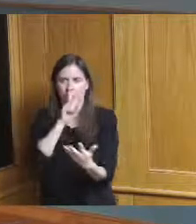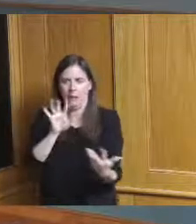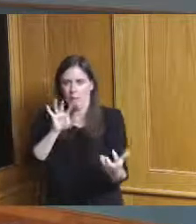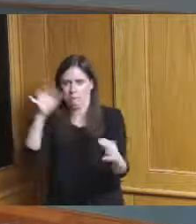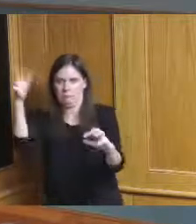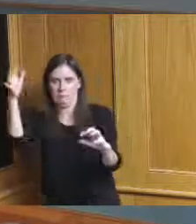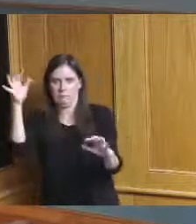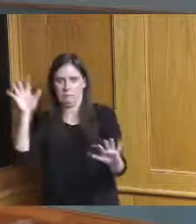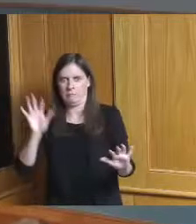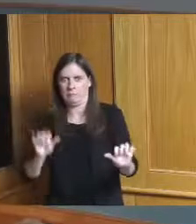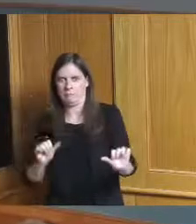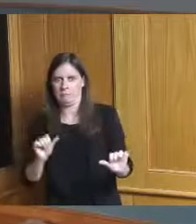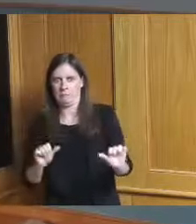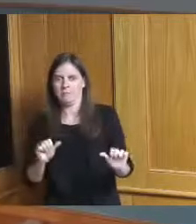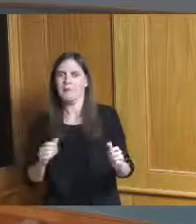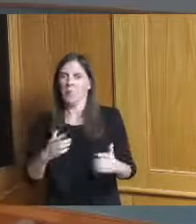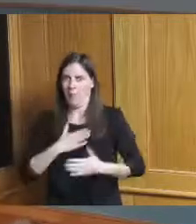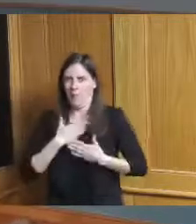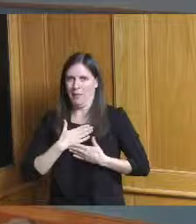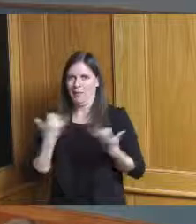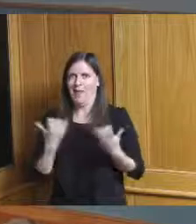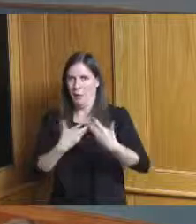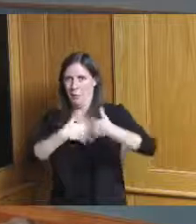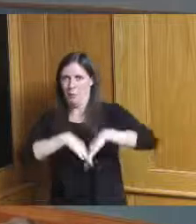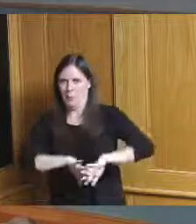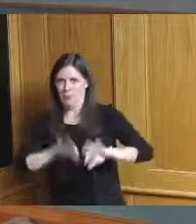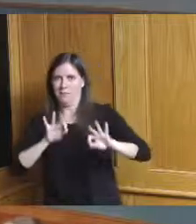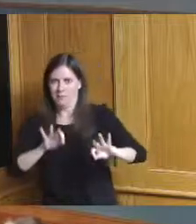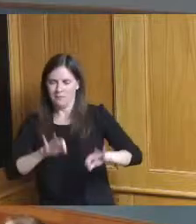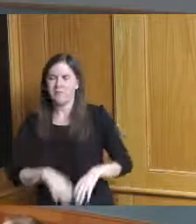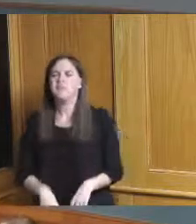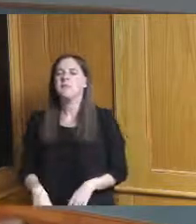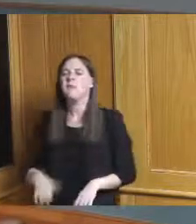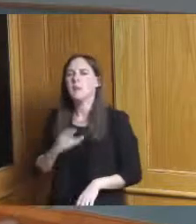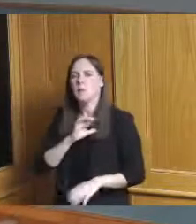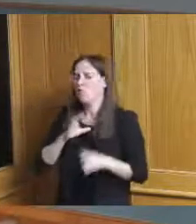I'm so glad we worked that out Commissioner yeah can I just ask for just a little bit